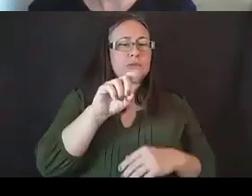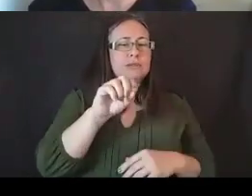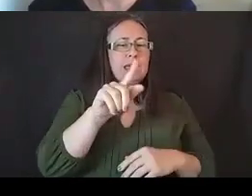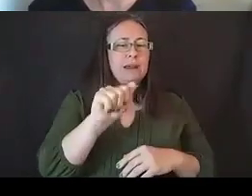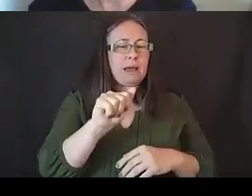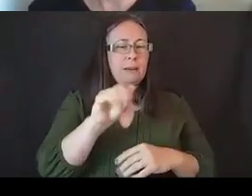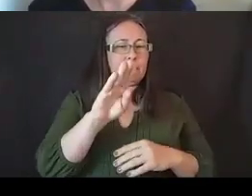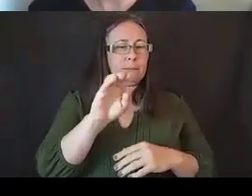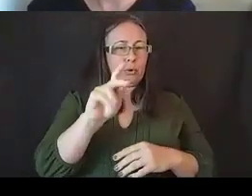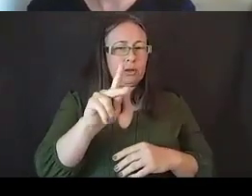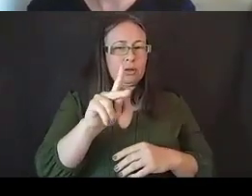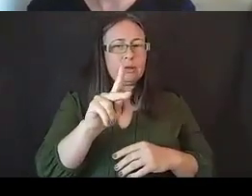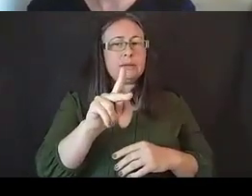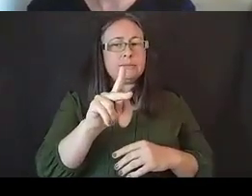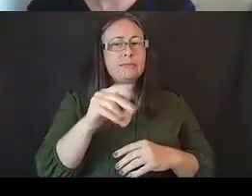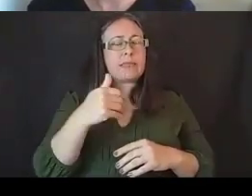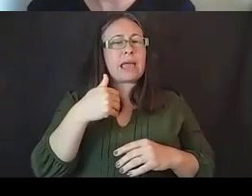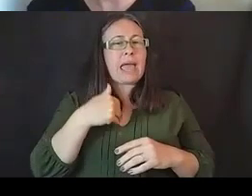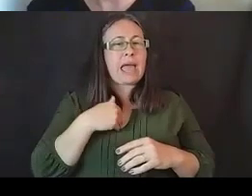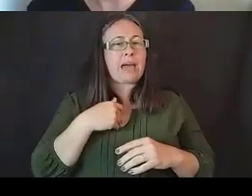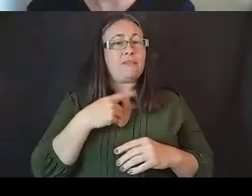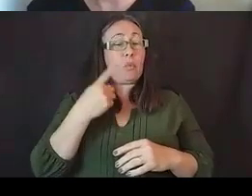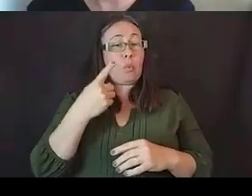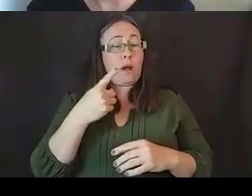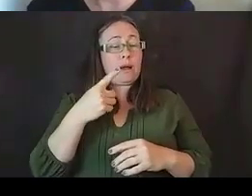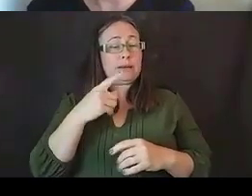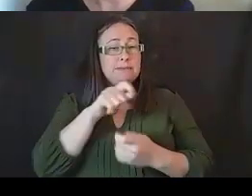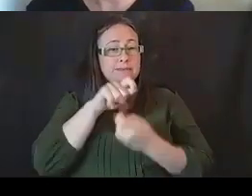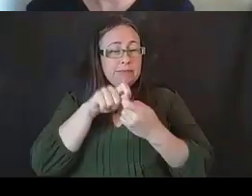there is a dedicated page for reports on success rates.